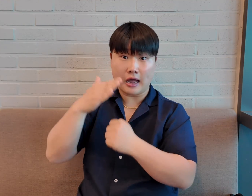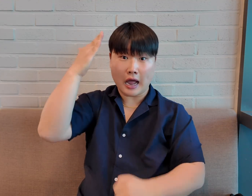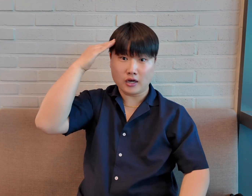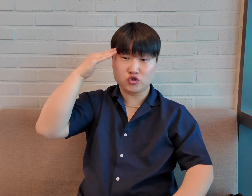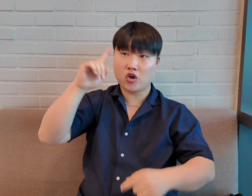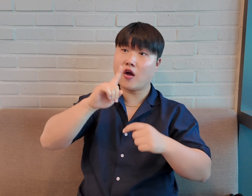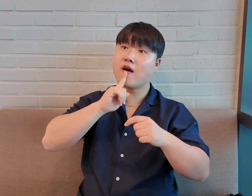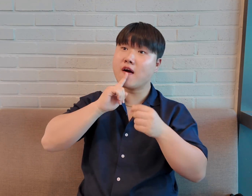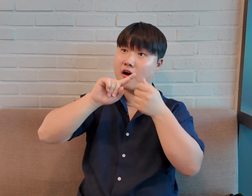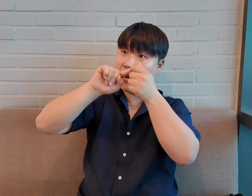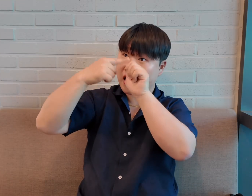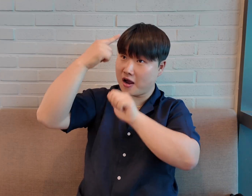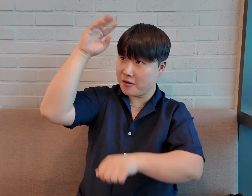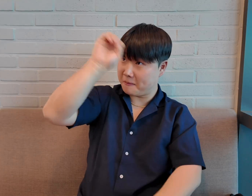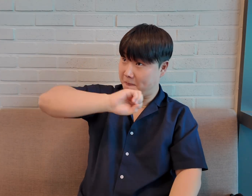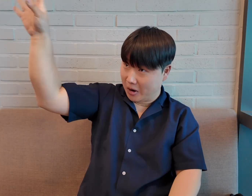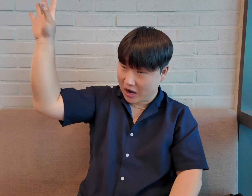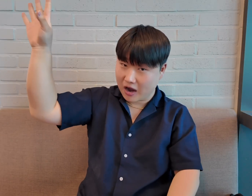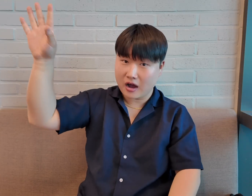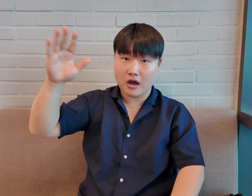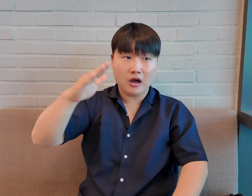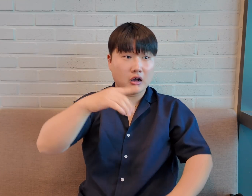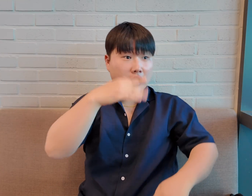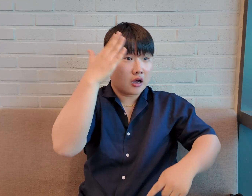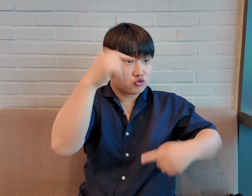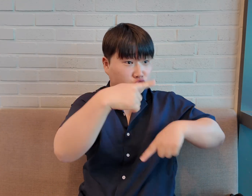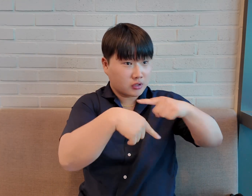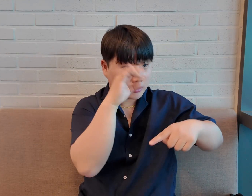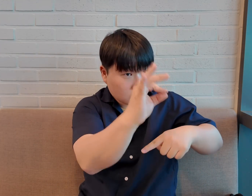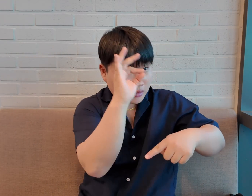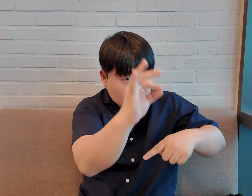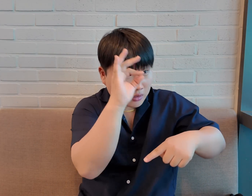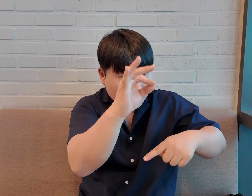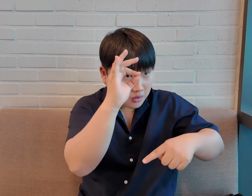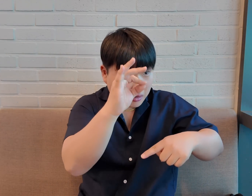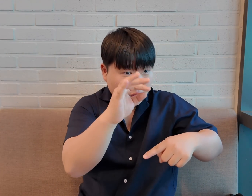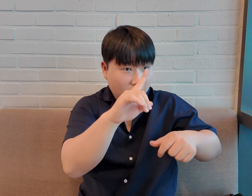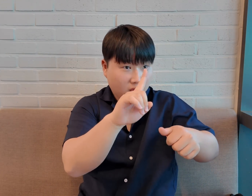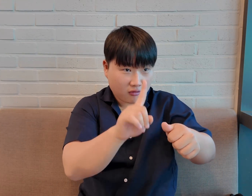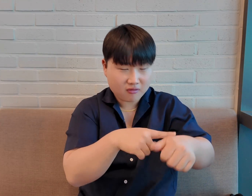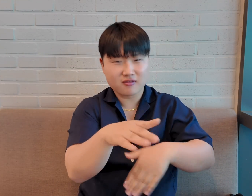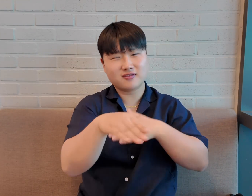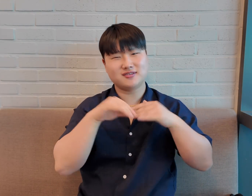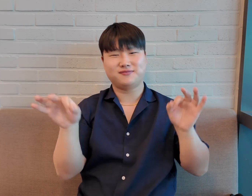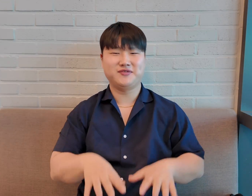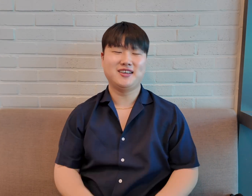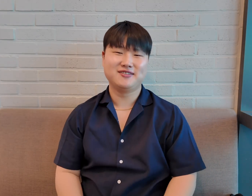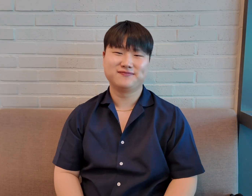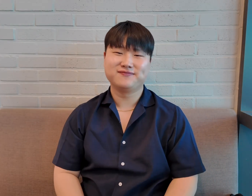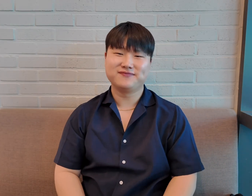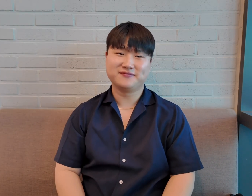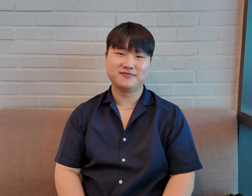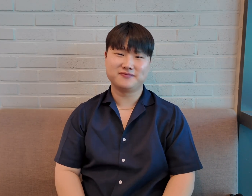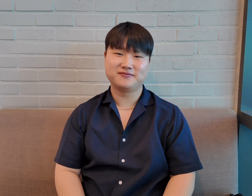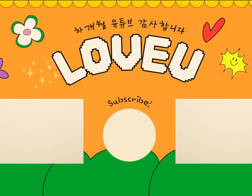Erase the Korean language from your head, try to look at sign language. You will naturally get used to it.